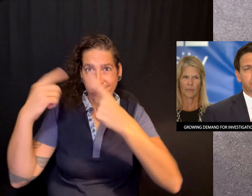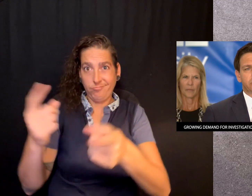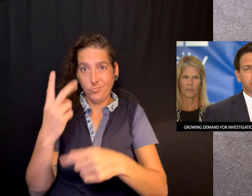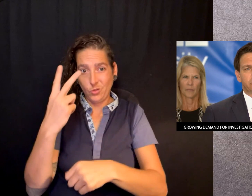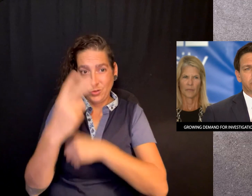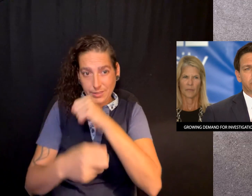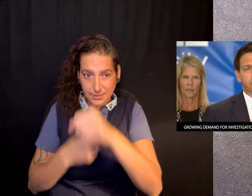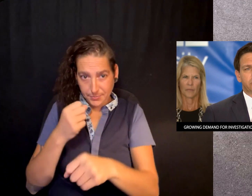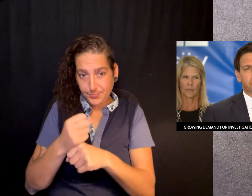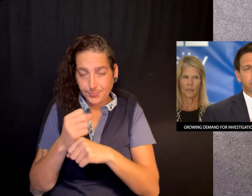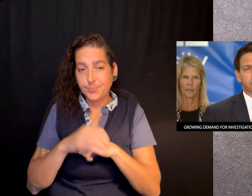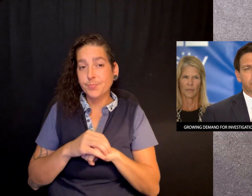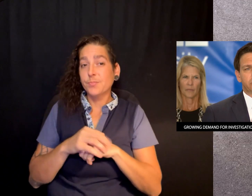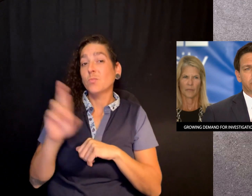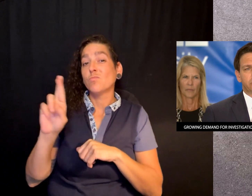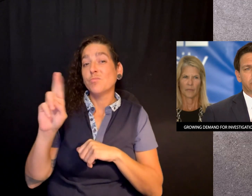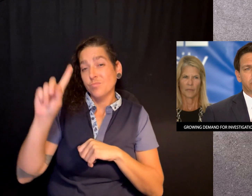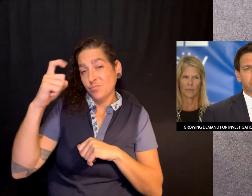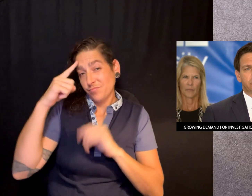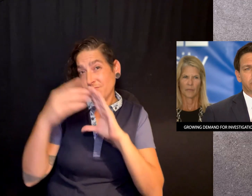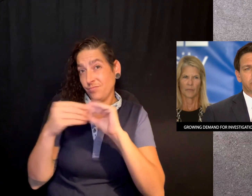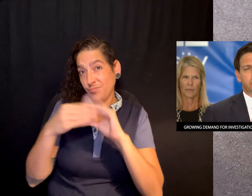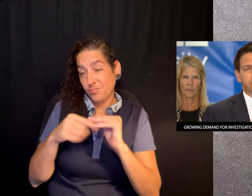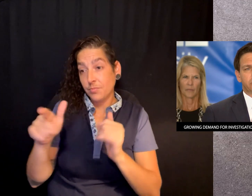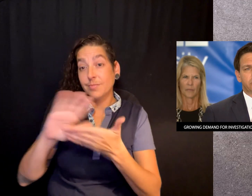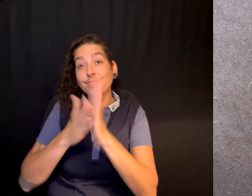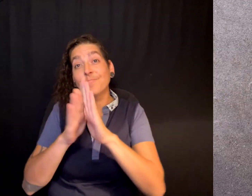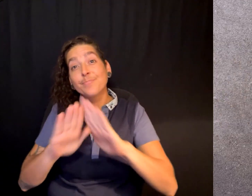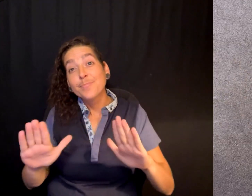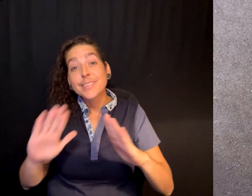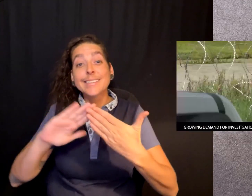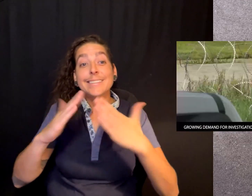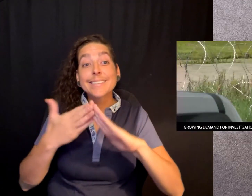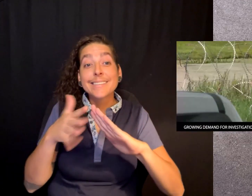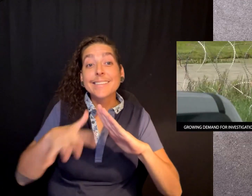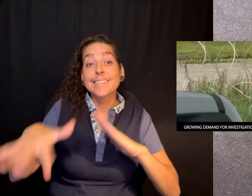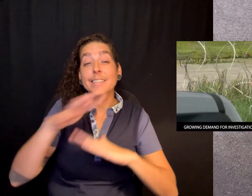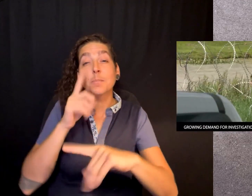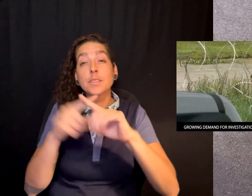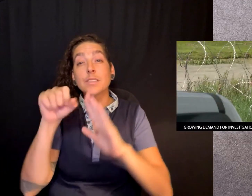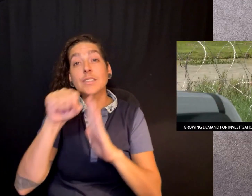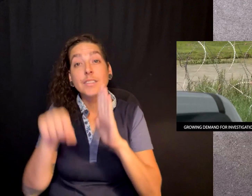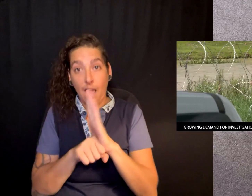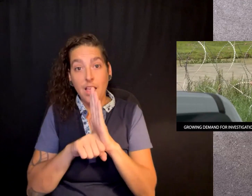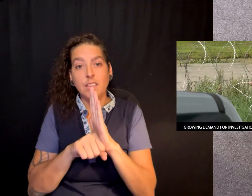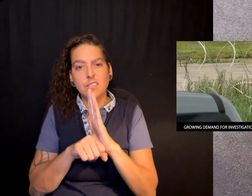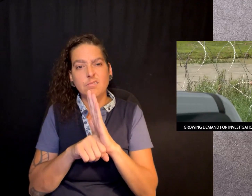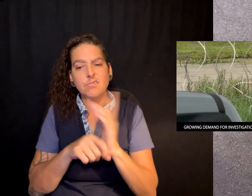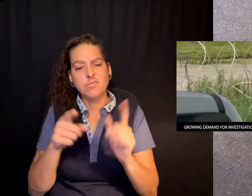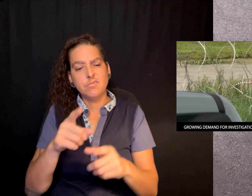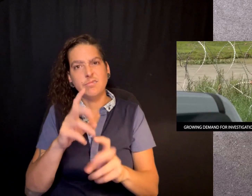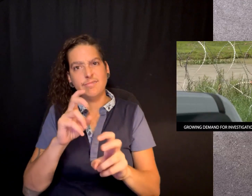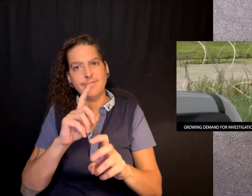the last two years Republican governors say sanctuary cities and states are legitimate